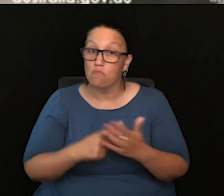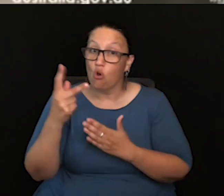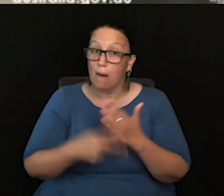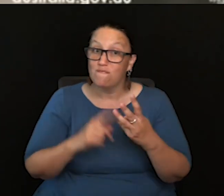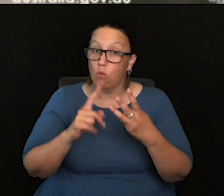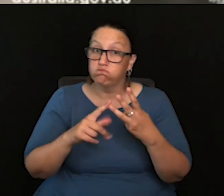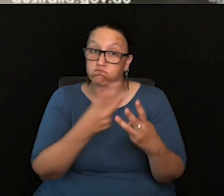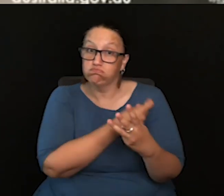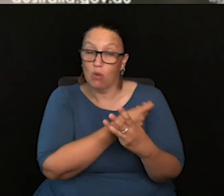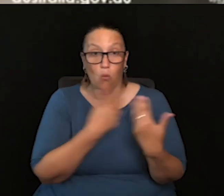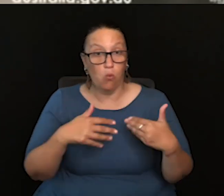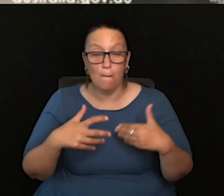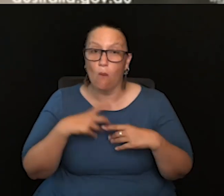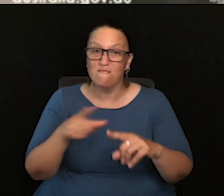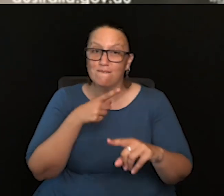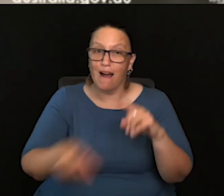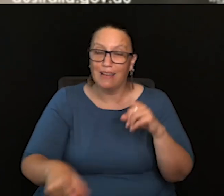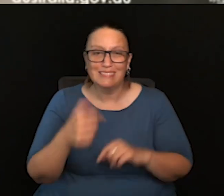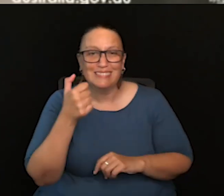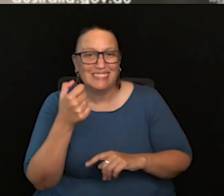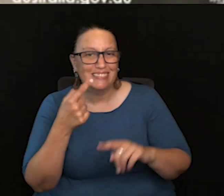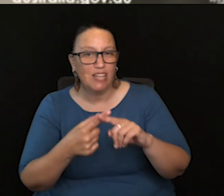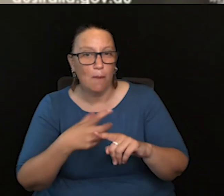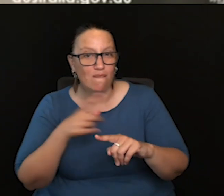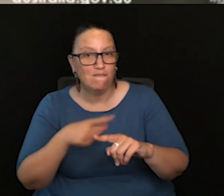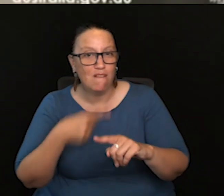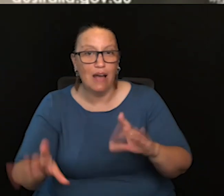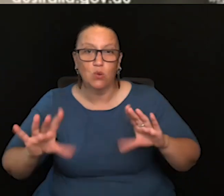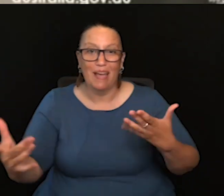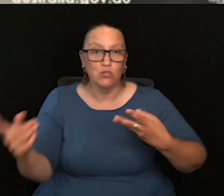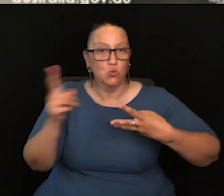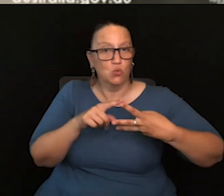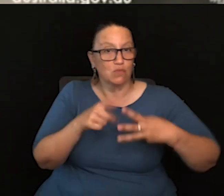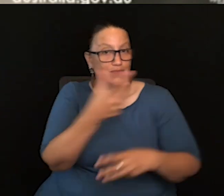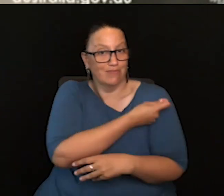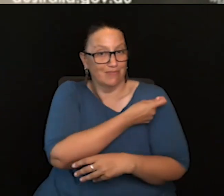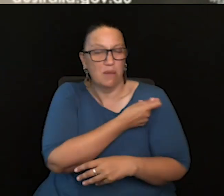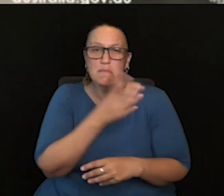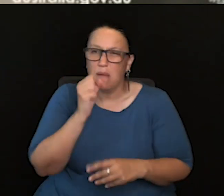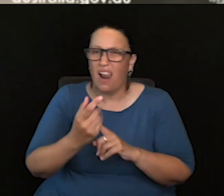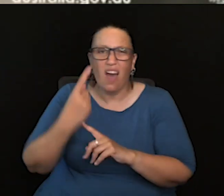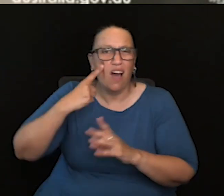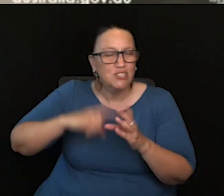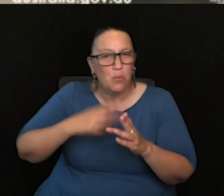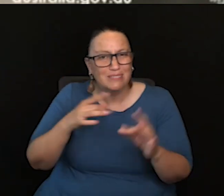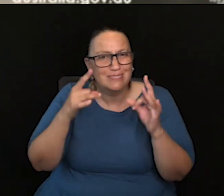has been running at roughly six times the rate of the first dose program during its early days,